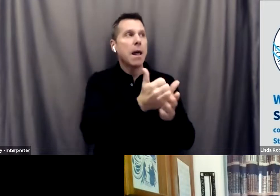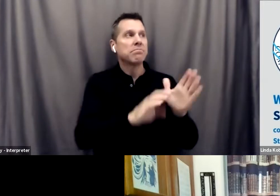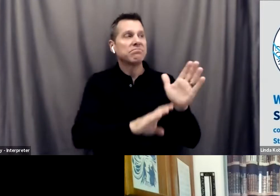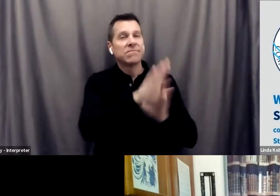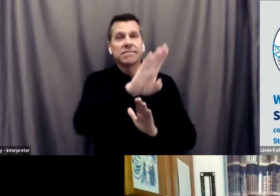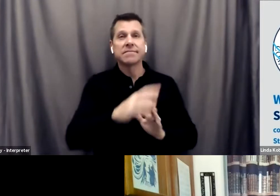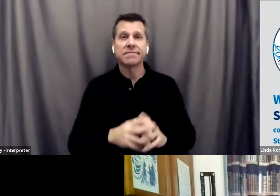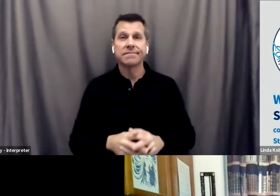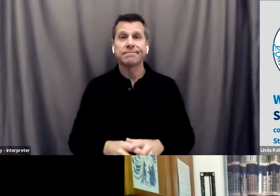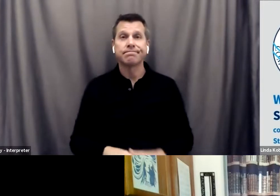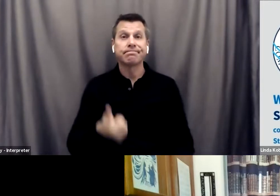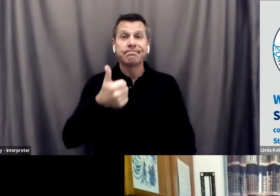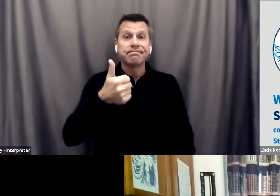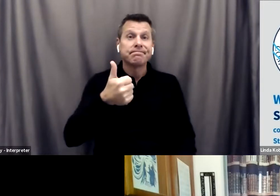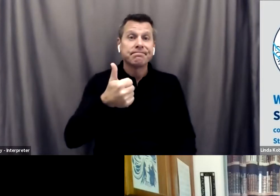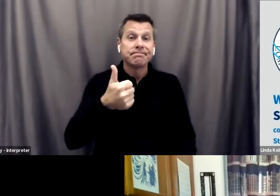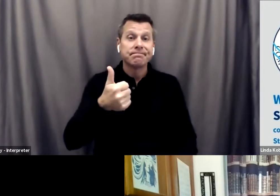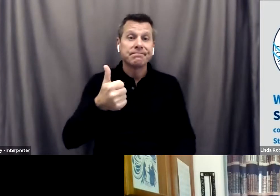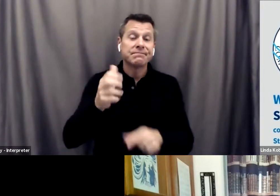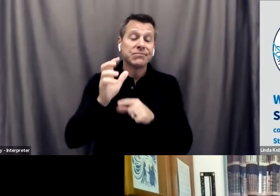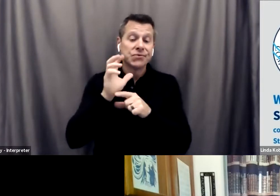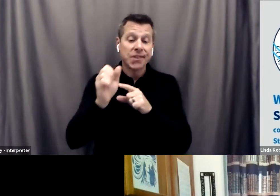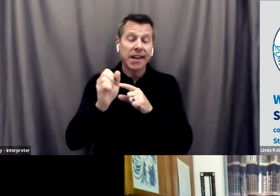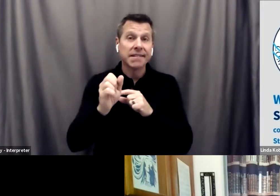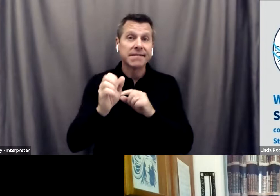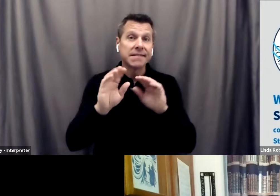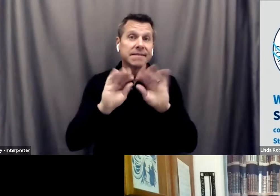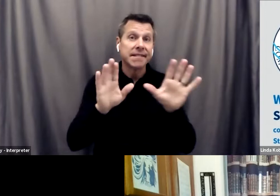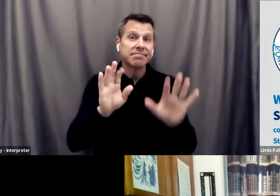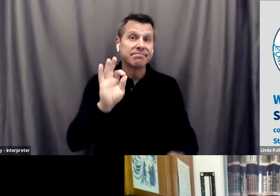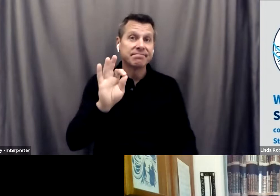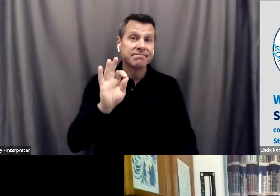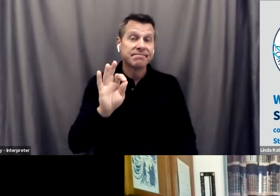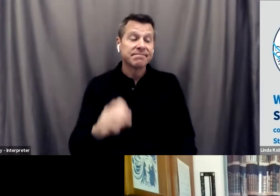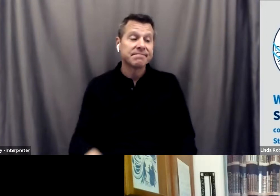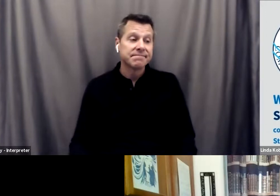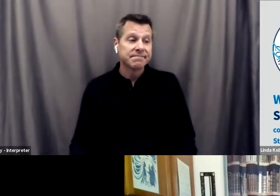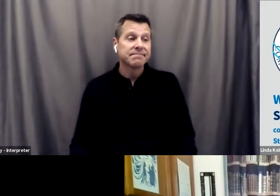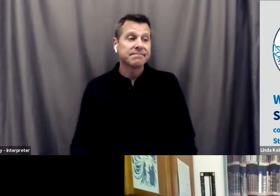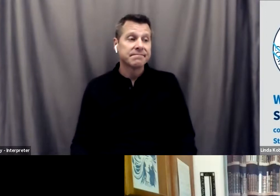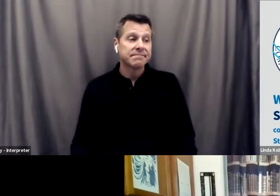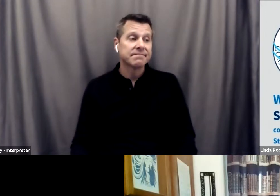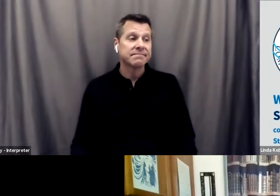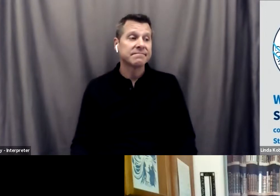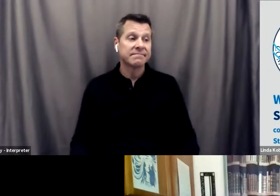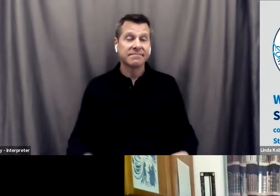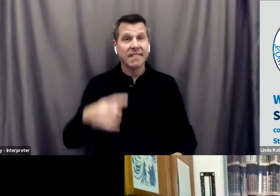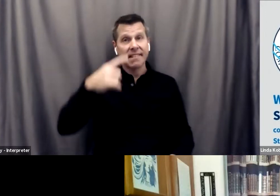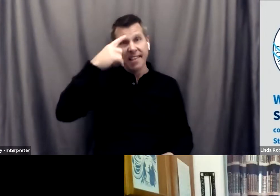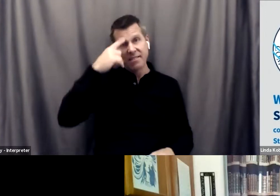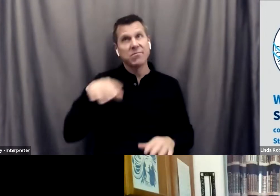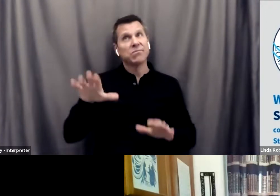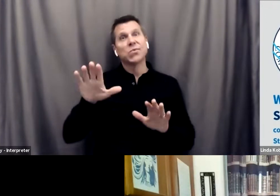That's great. I really clear picture. Thank you for for clarifying there. I do think that would be great, not just trainings, but what